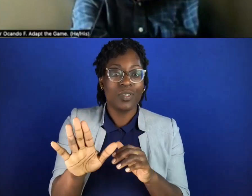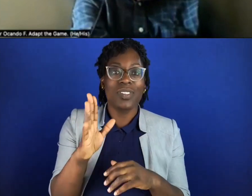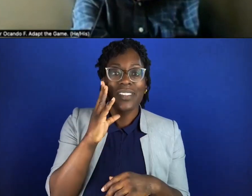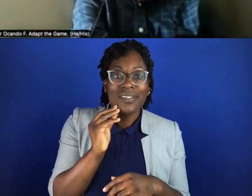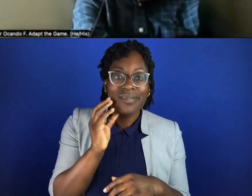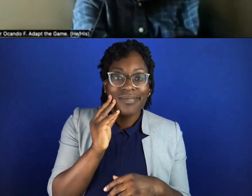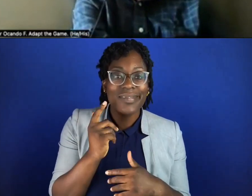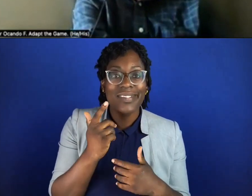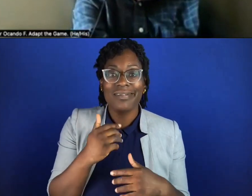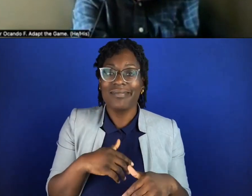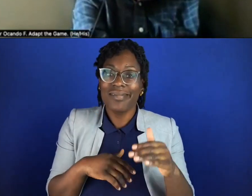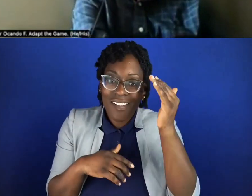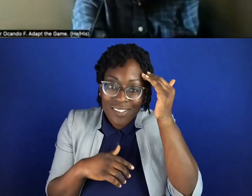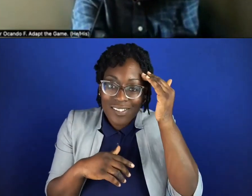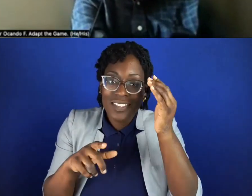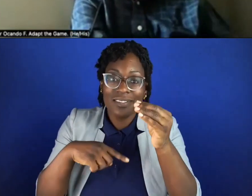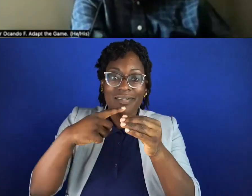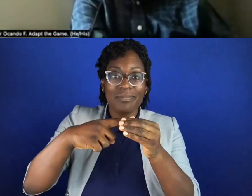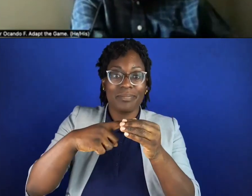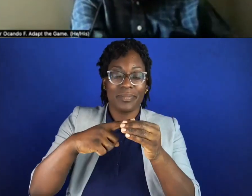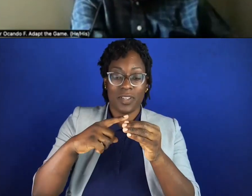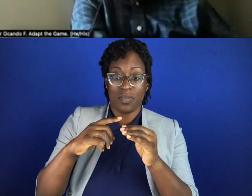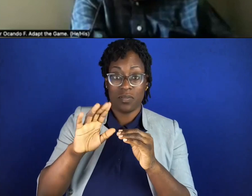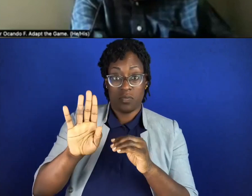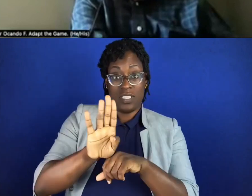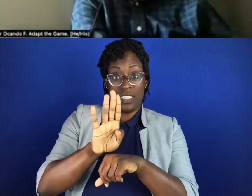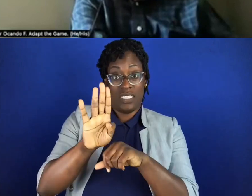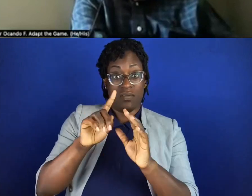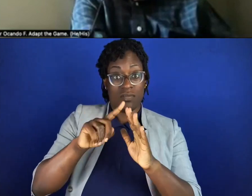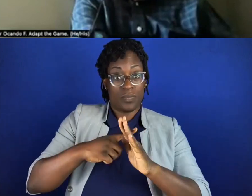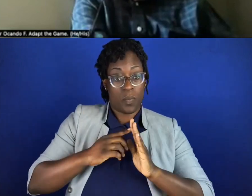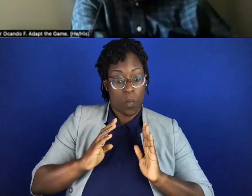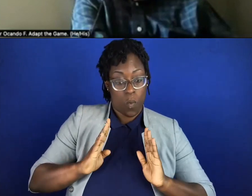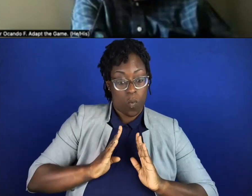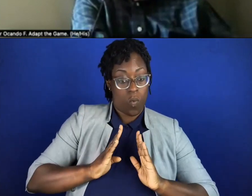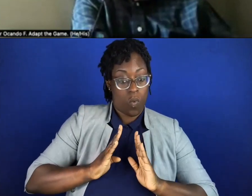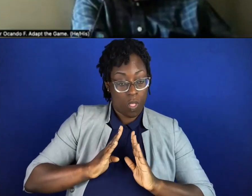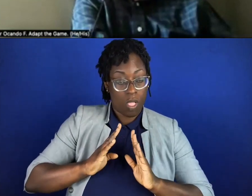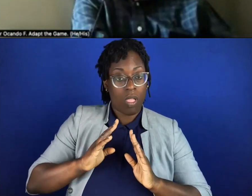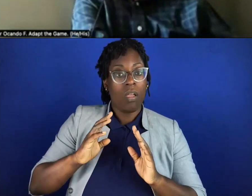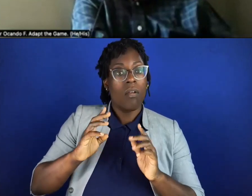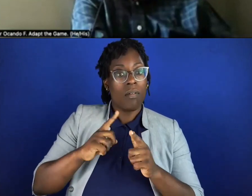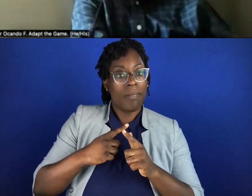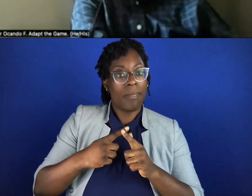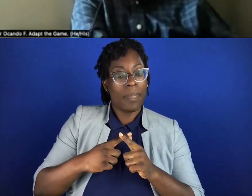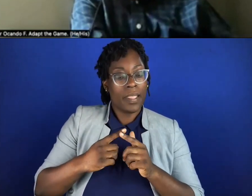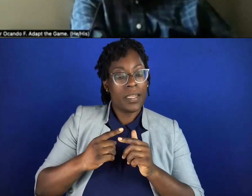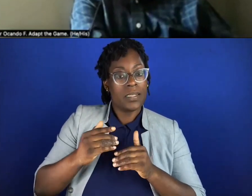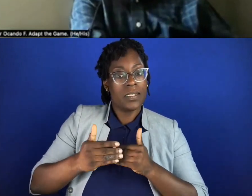knowledge of starting a business by starting small towards a goal of yours. So, what advice